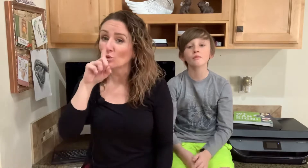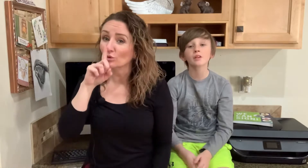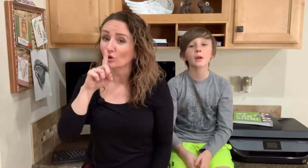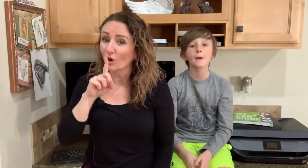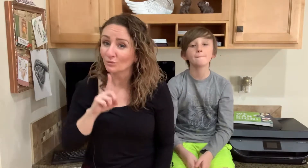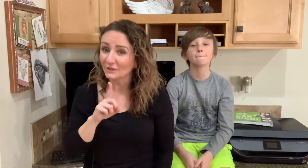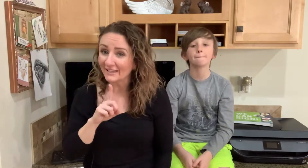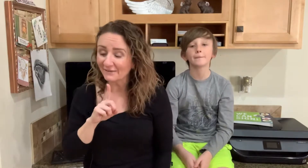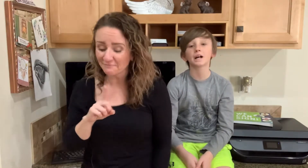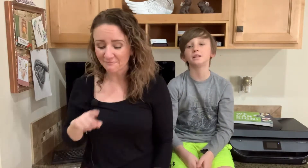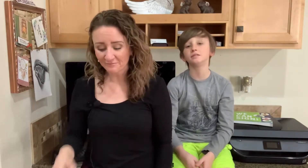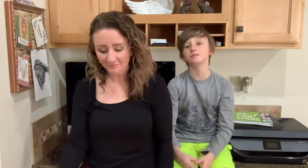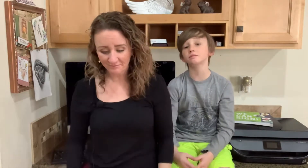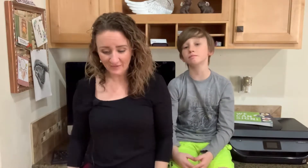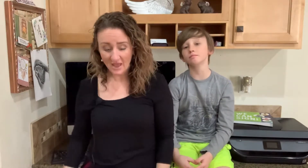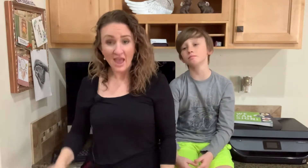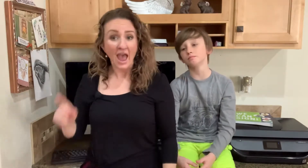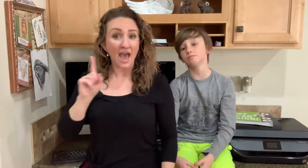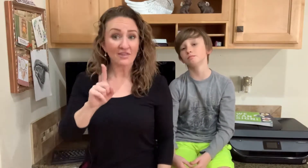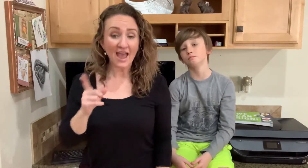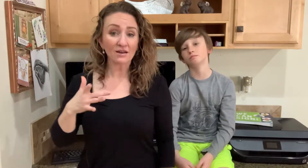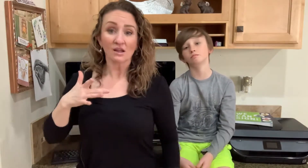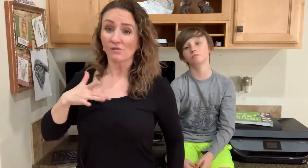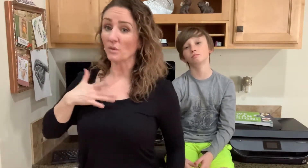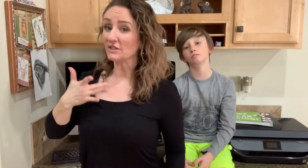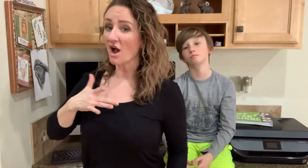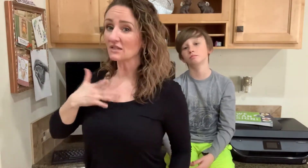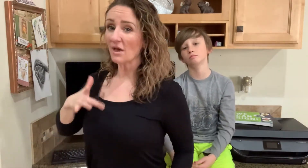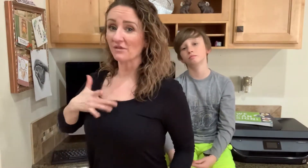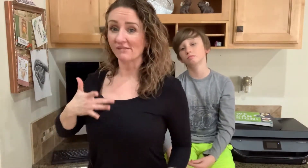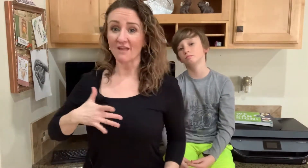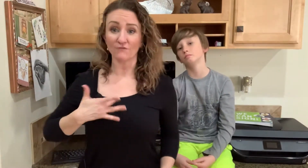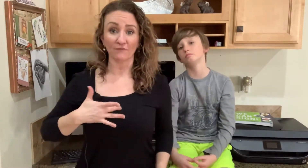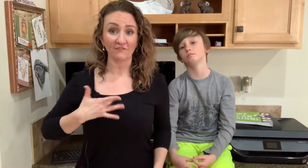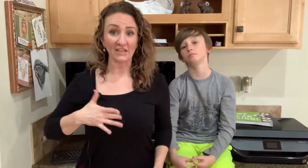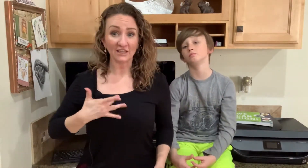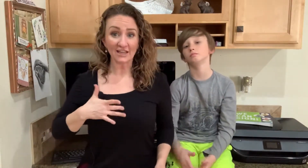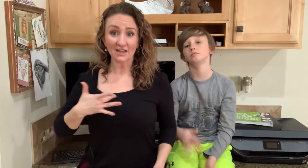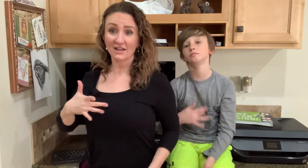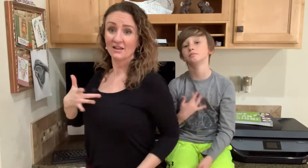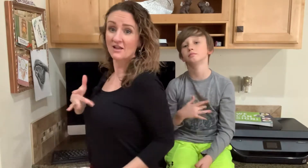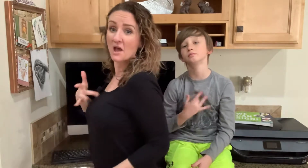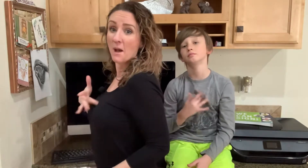So lonely. And then, so we talked about the sign for feeling.